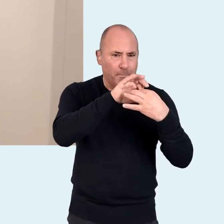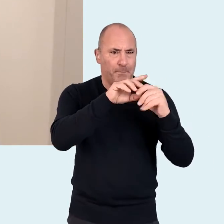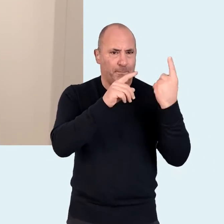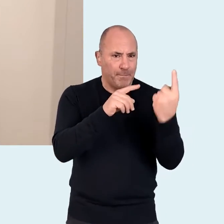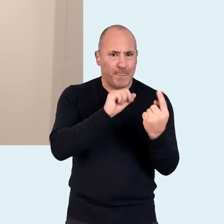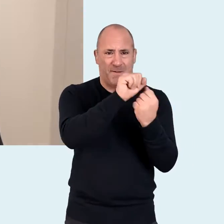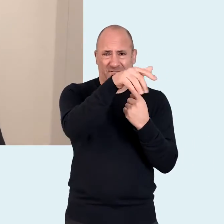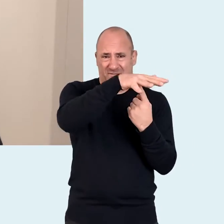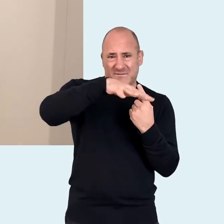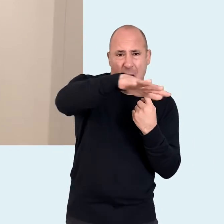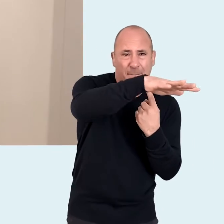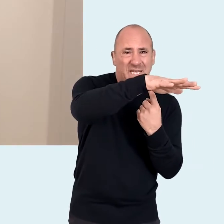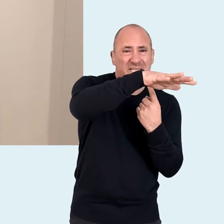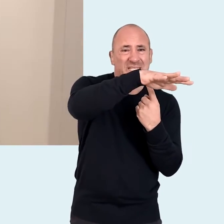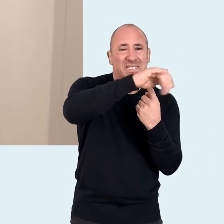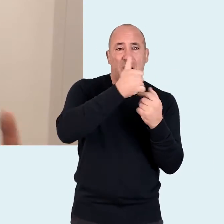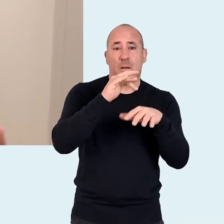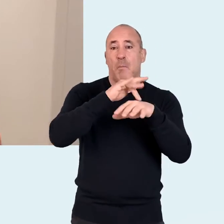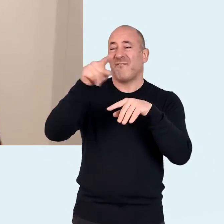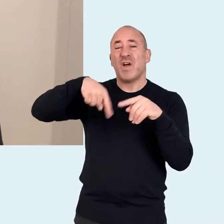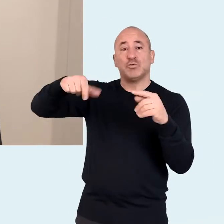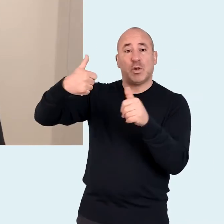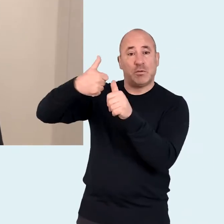families, and possibly even the professionals that support them in being able to be the